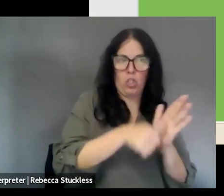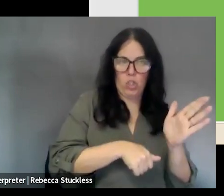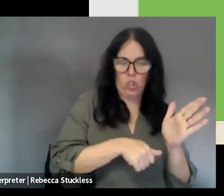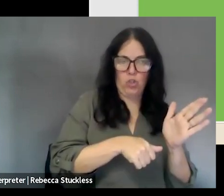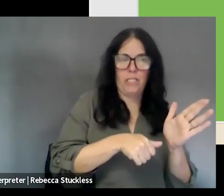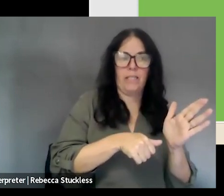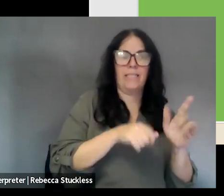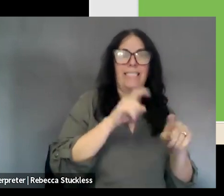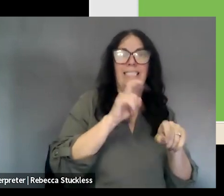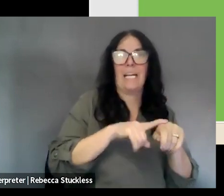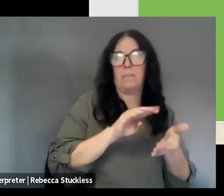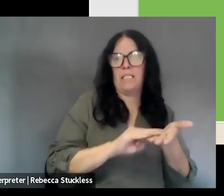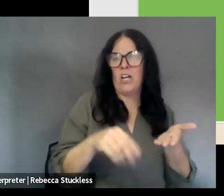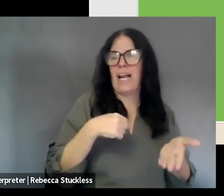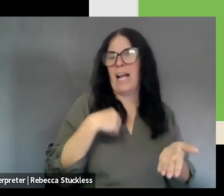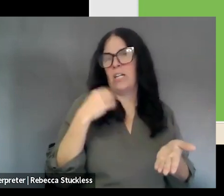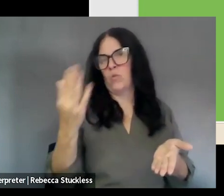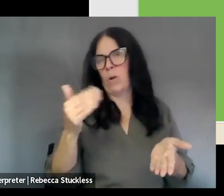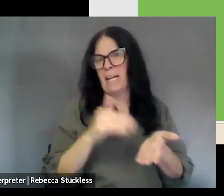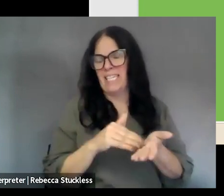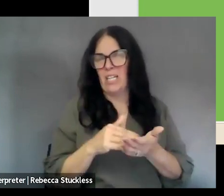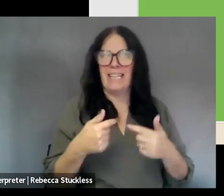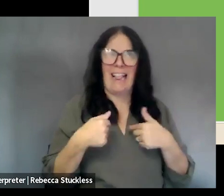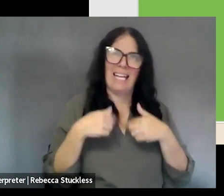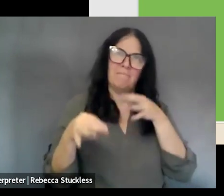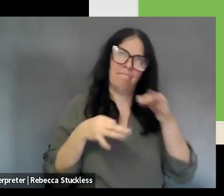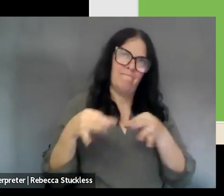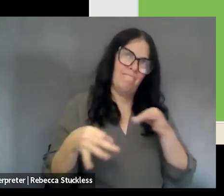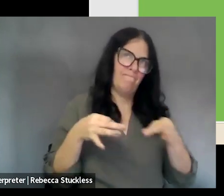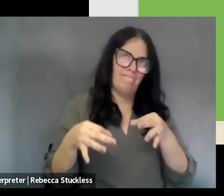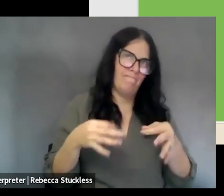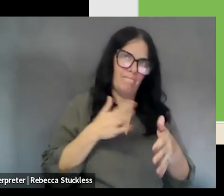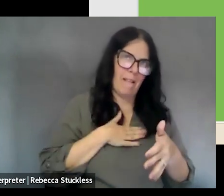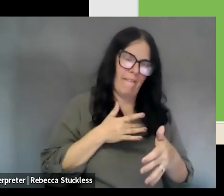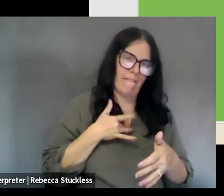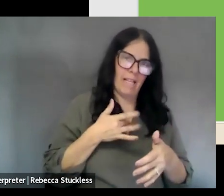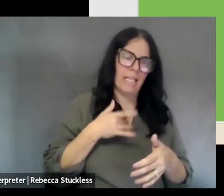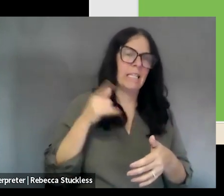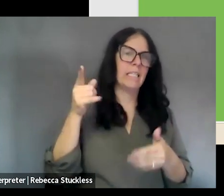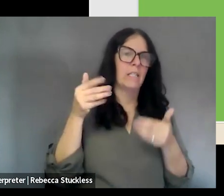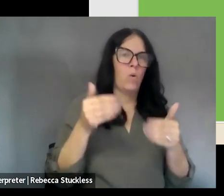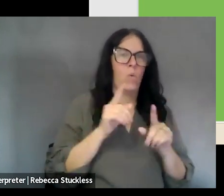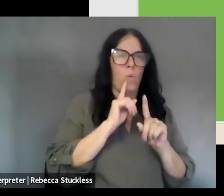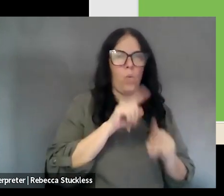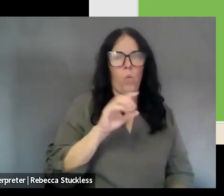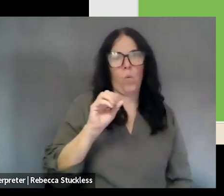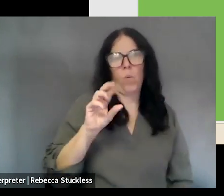my doctor, "hey, this is what I'm feeling..." He ordered an orthostatic test right away which